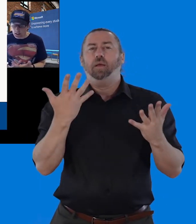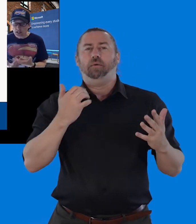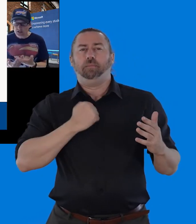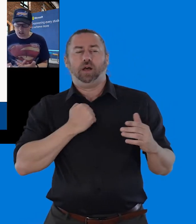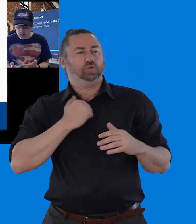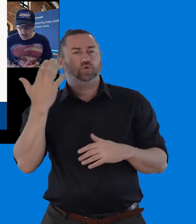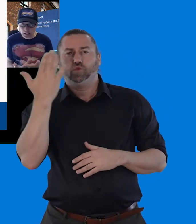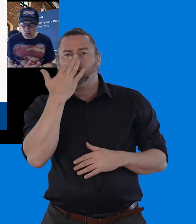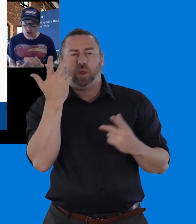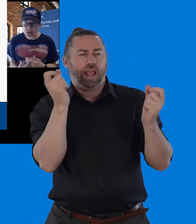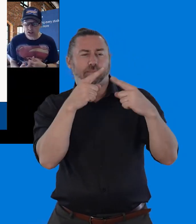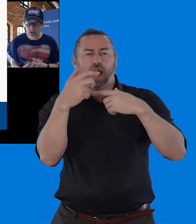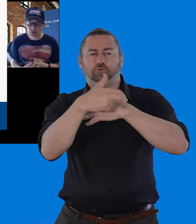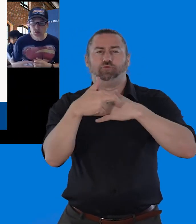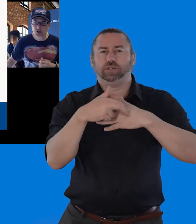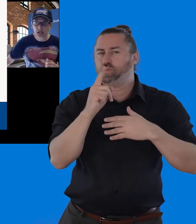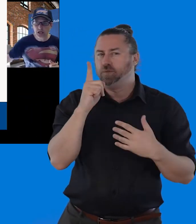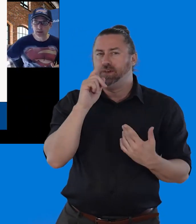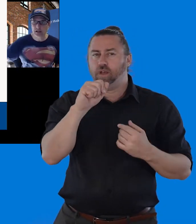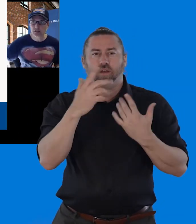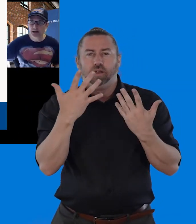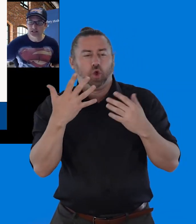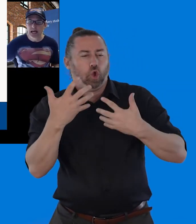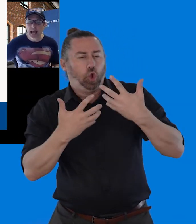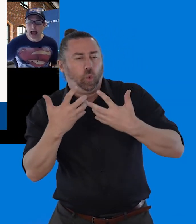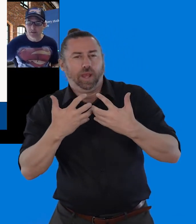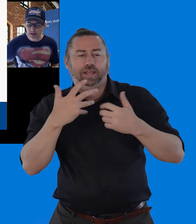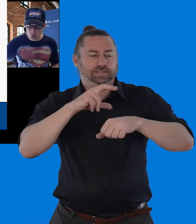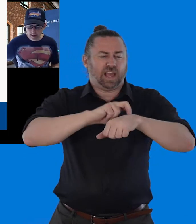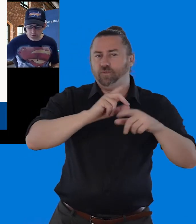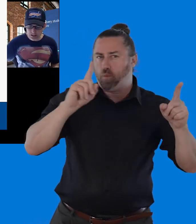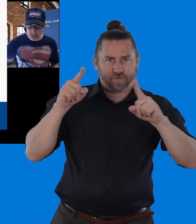OK, so sign in using your institution email address and then what happens